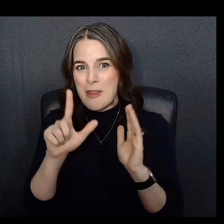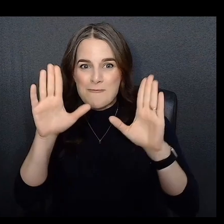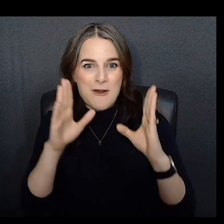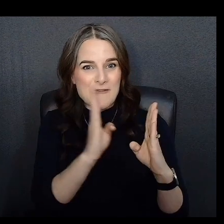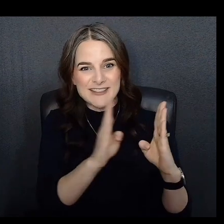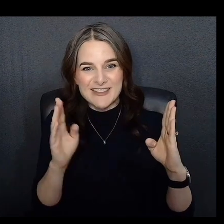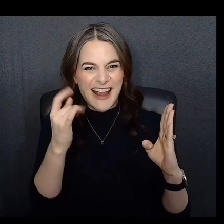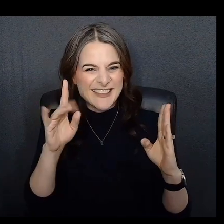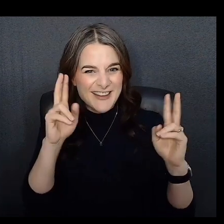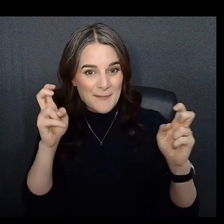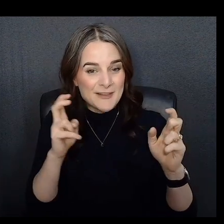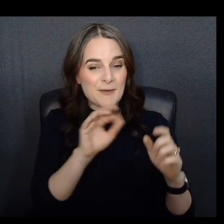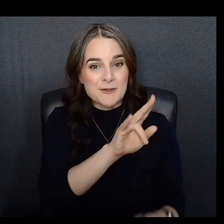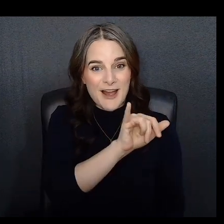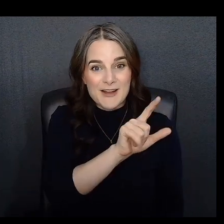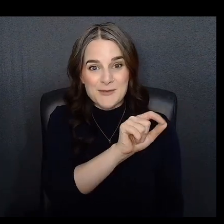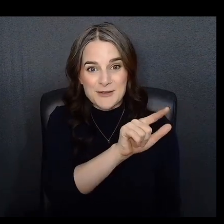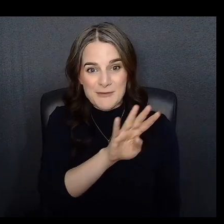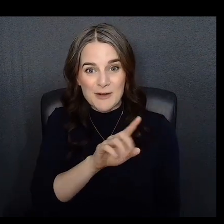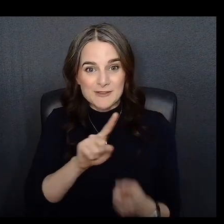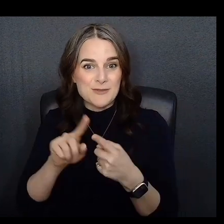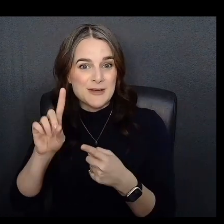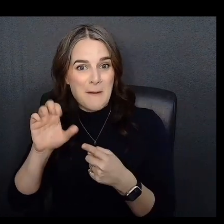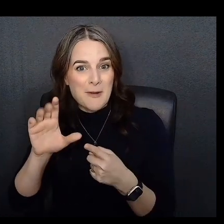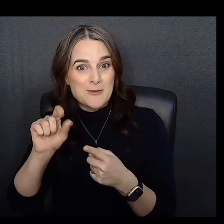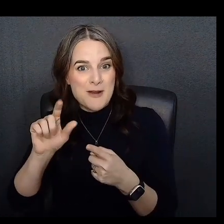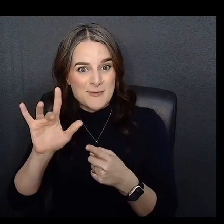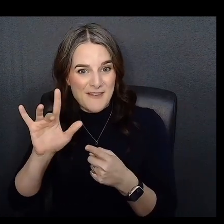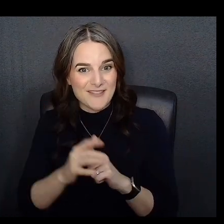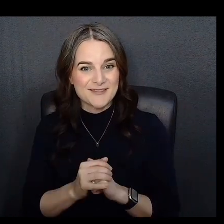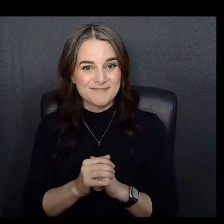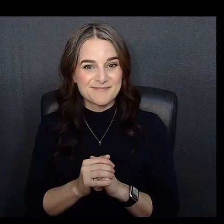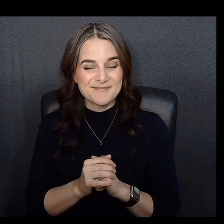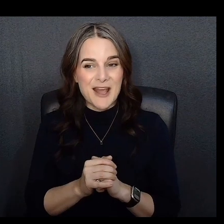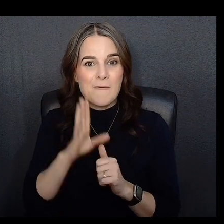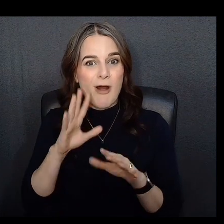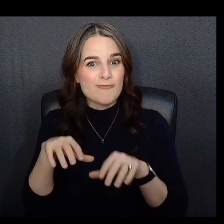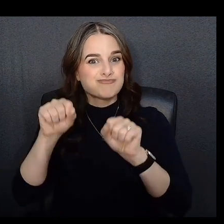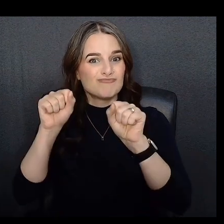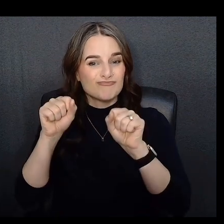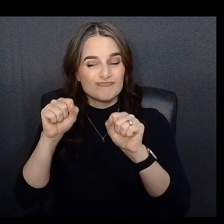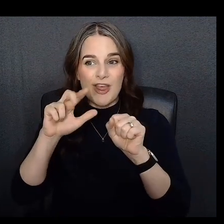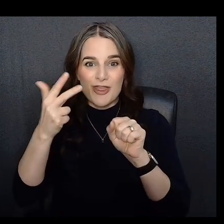running from July 2024 to December 2025, and each will be held on the third Thursday of the month,